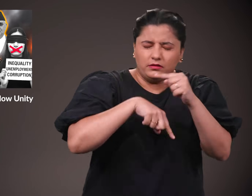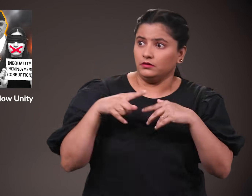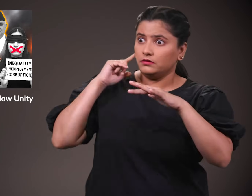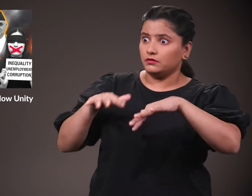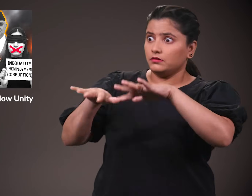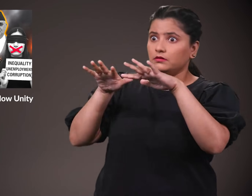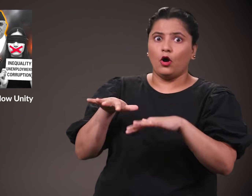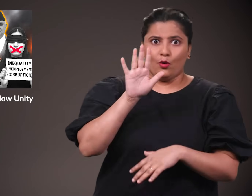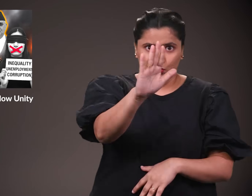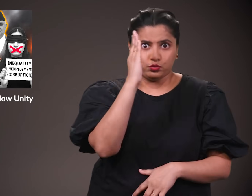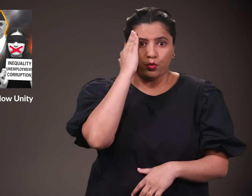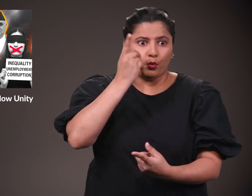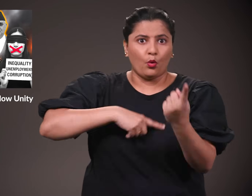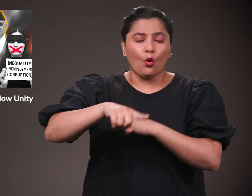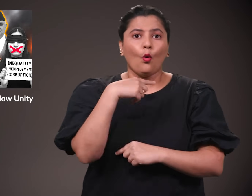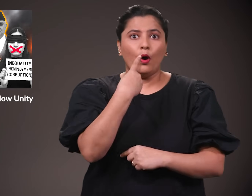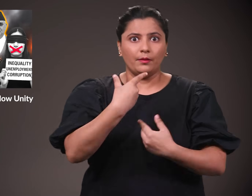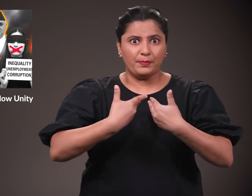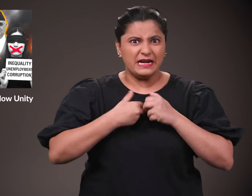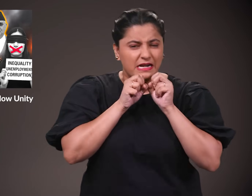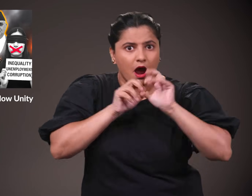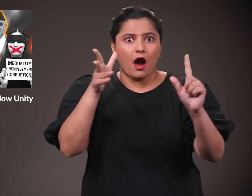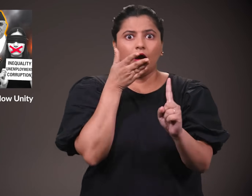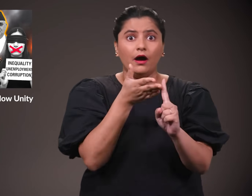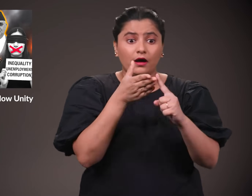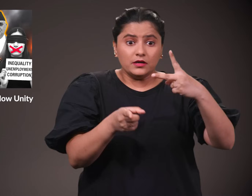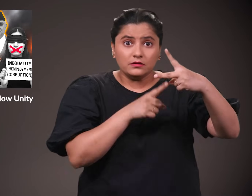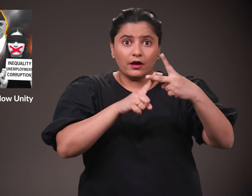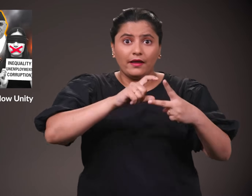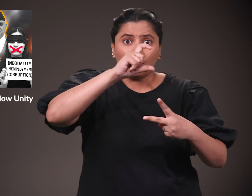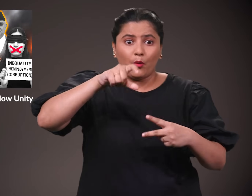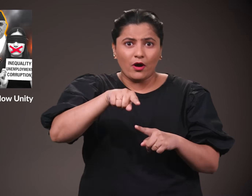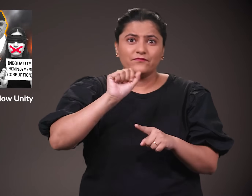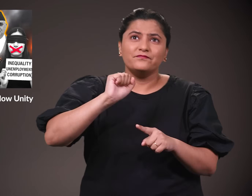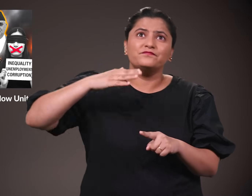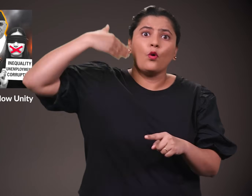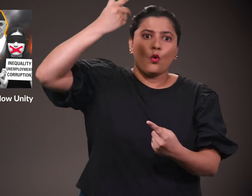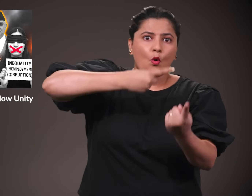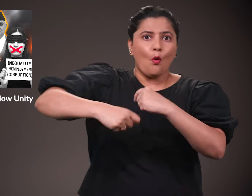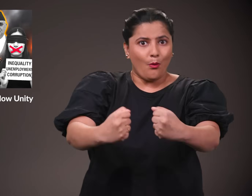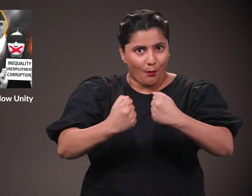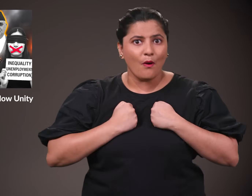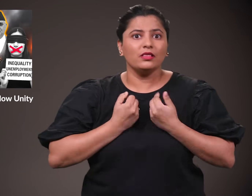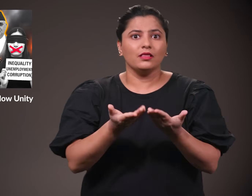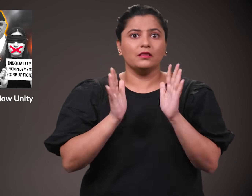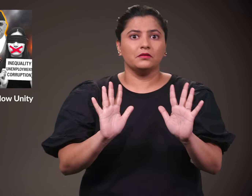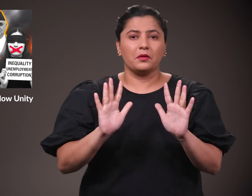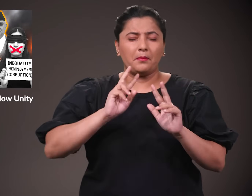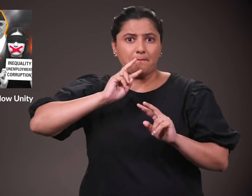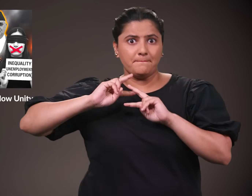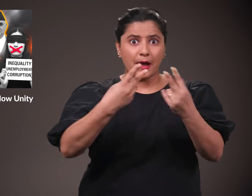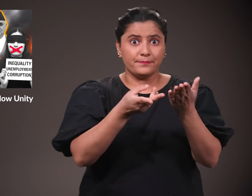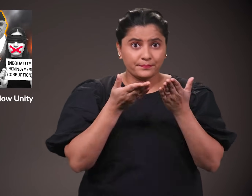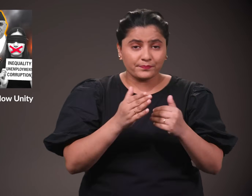"People will have to listen to us! The future is ours.” They responded firmly.